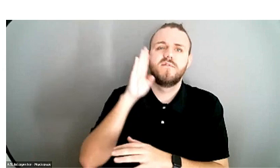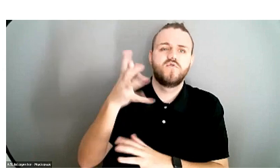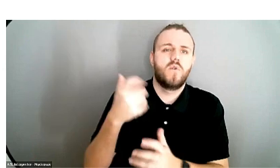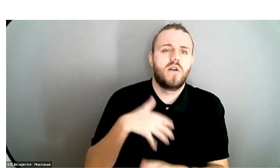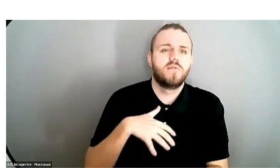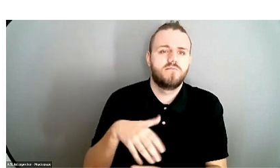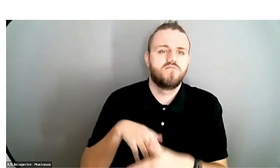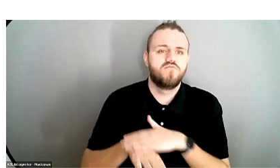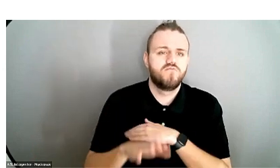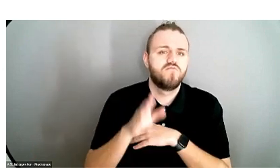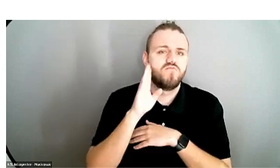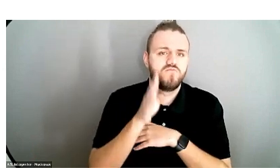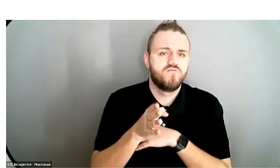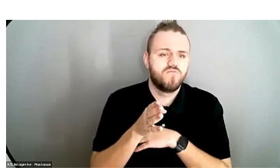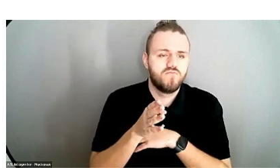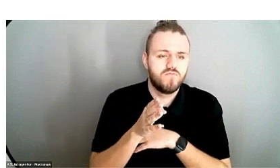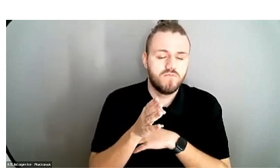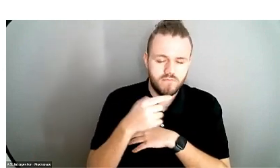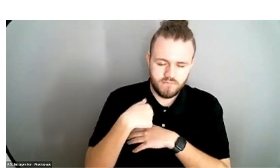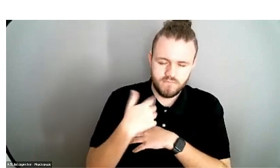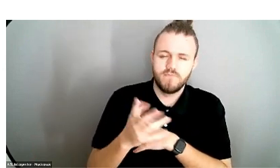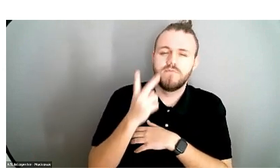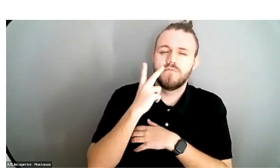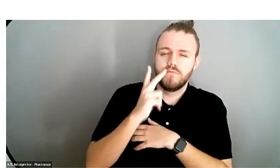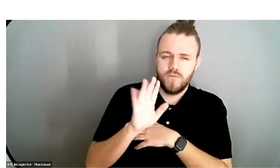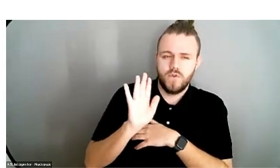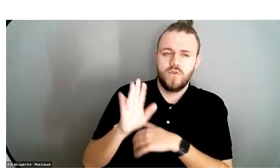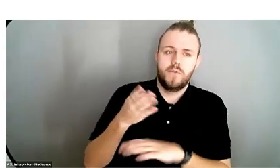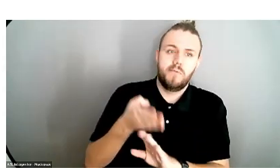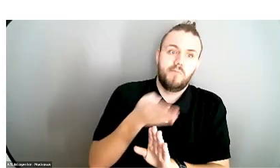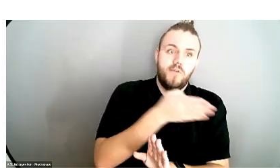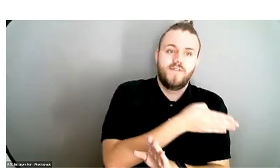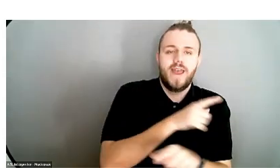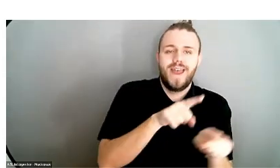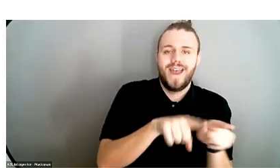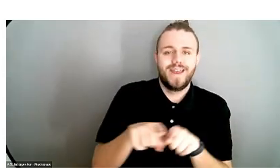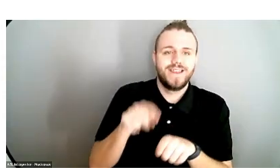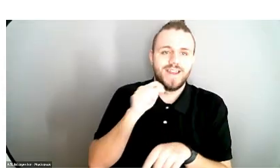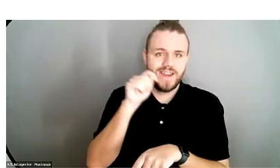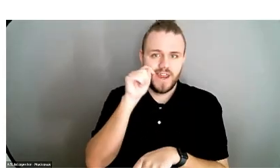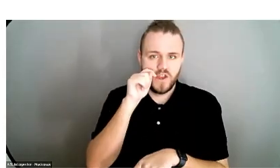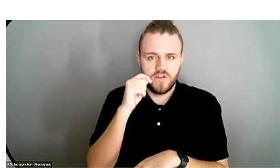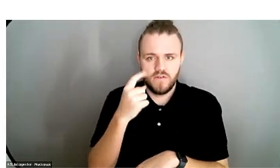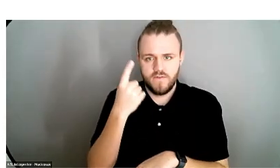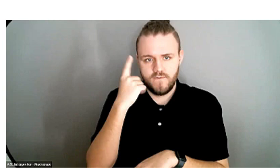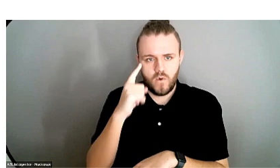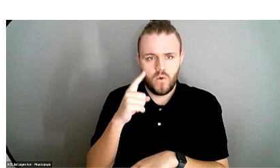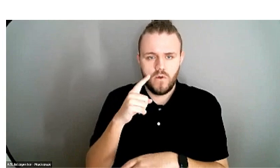And I had seen her previously as a teenager for menstrual suppression.